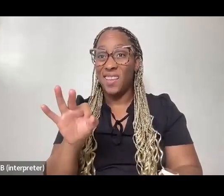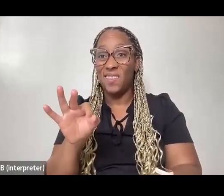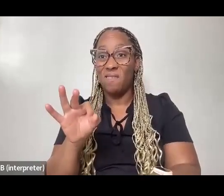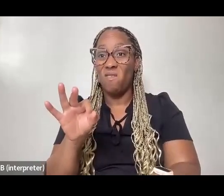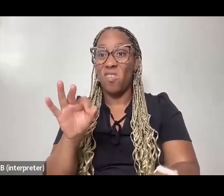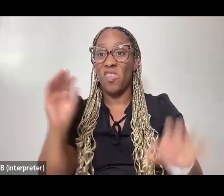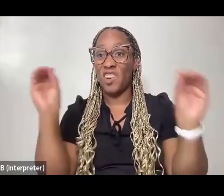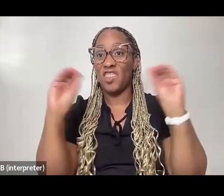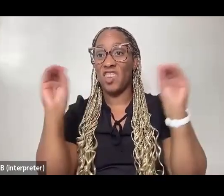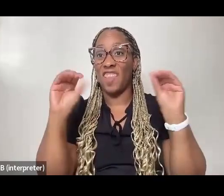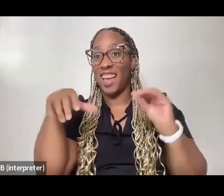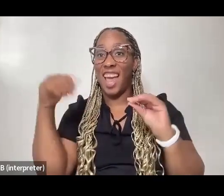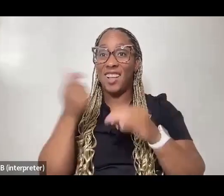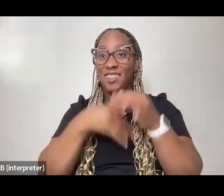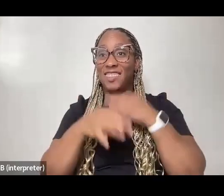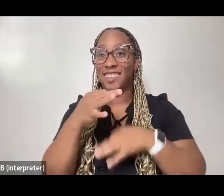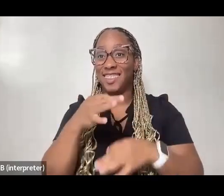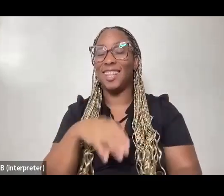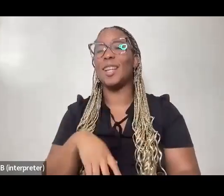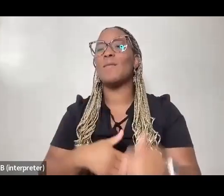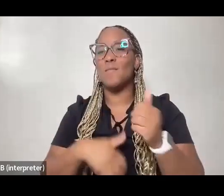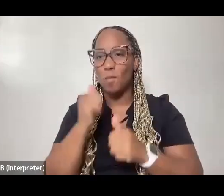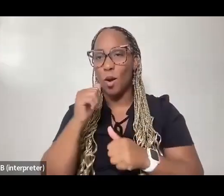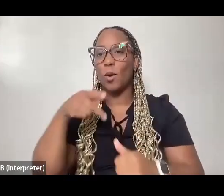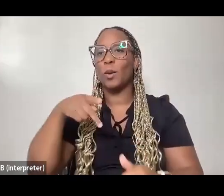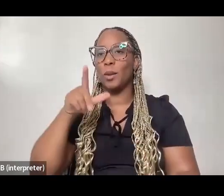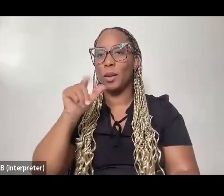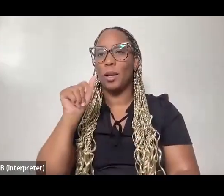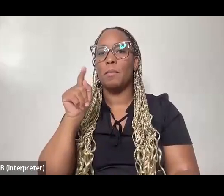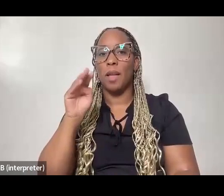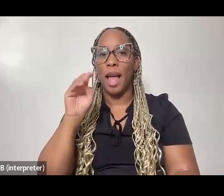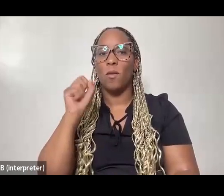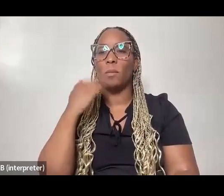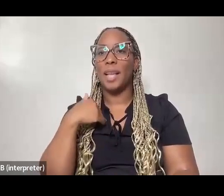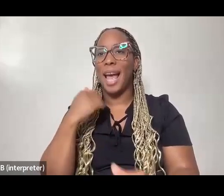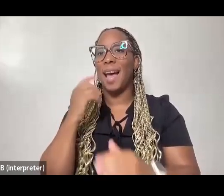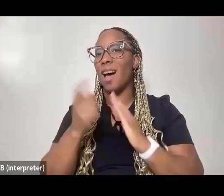nothing else. Like most law firms will have some sort of automatic captions available.